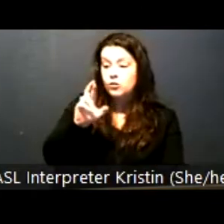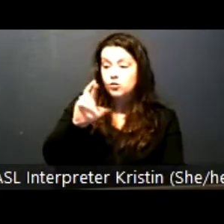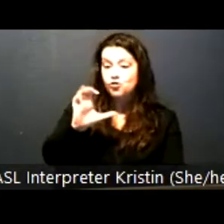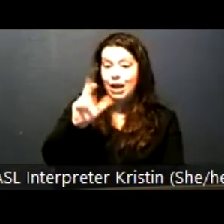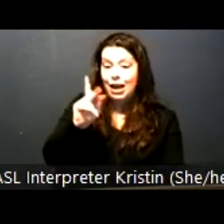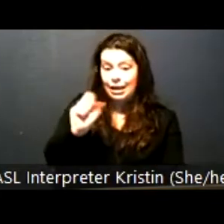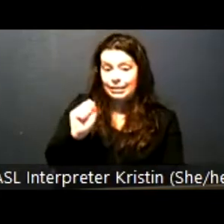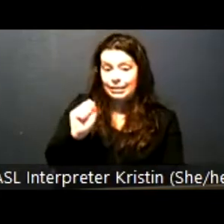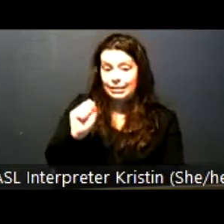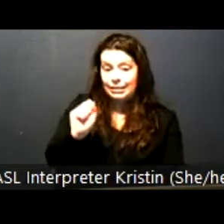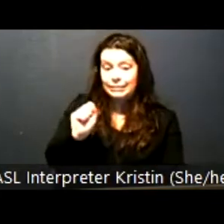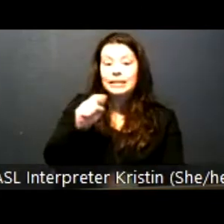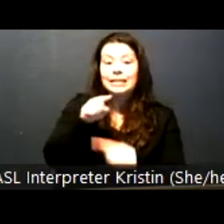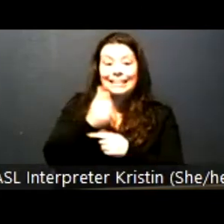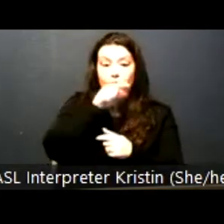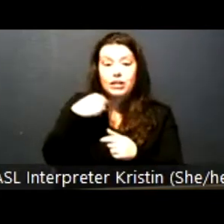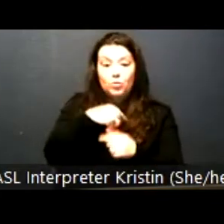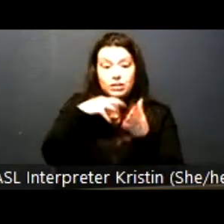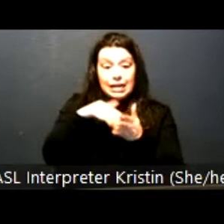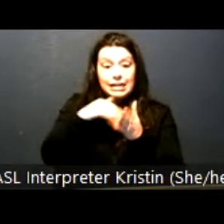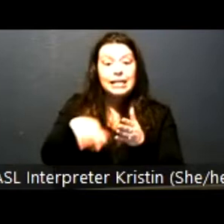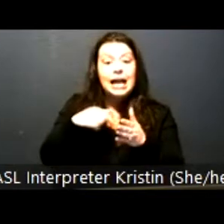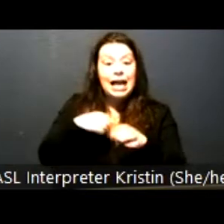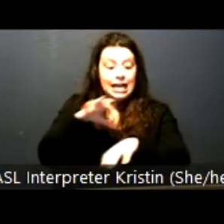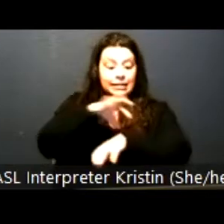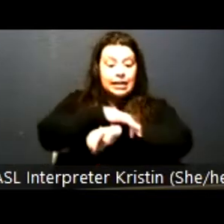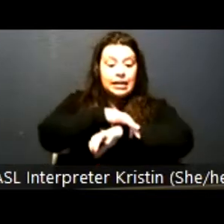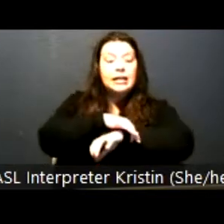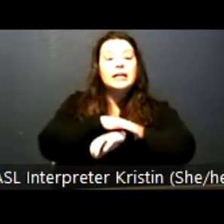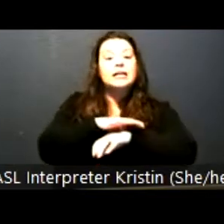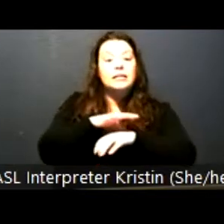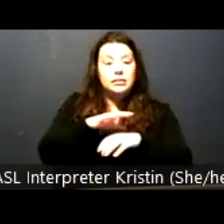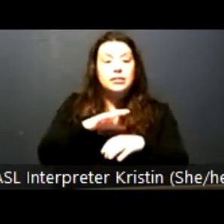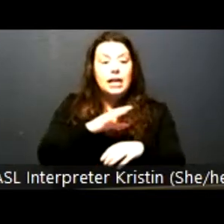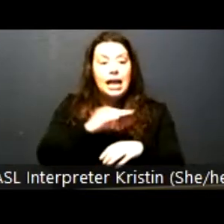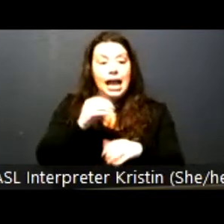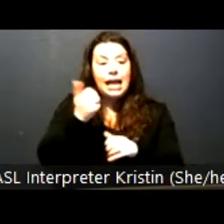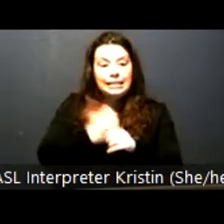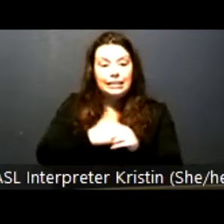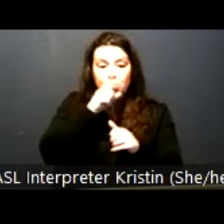to the birds and every different color is a different individual, and you see this one bird that flew all